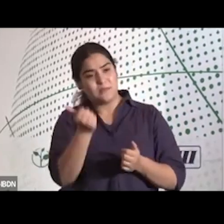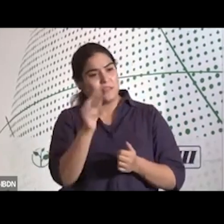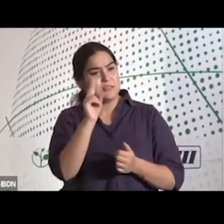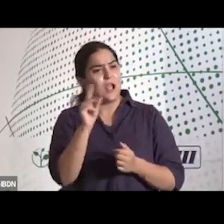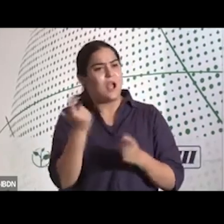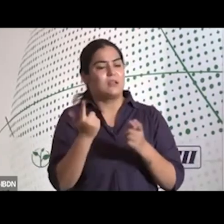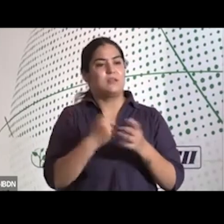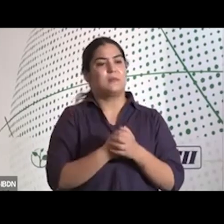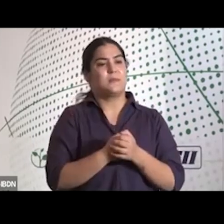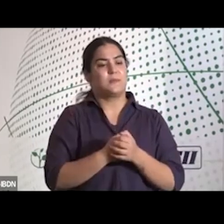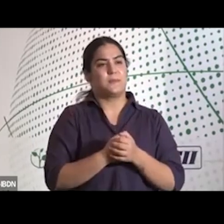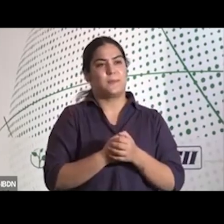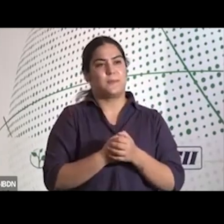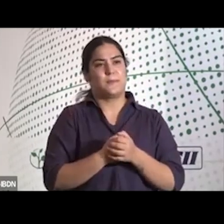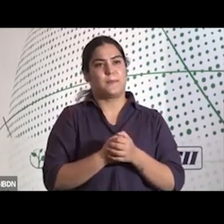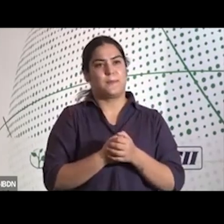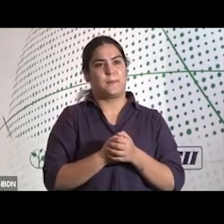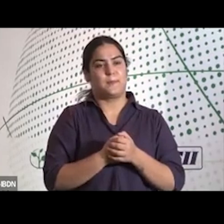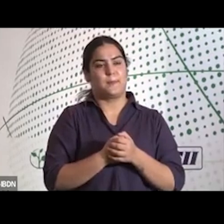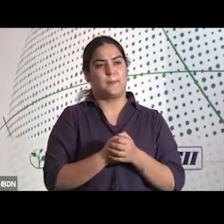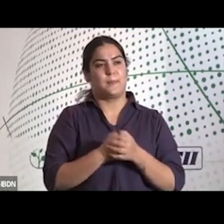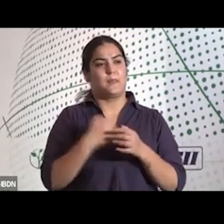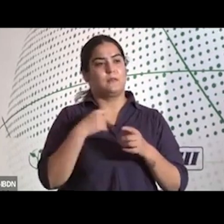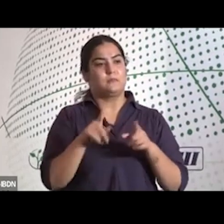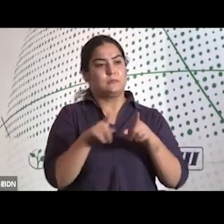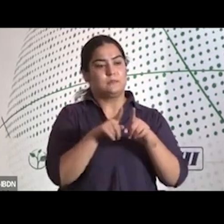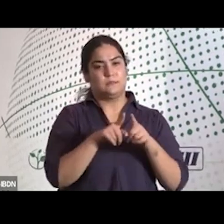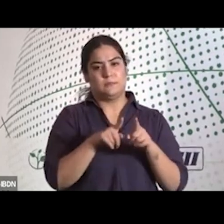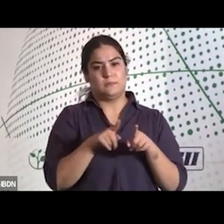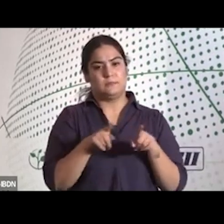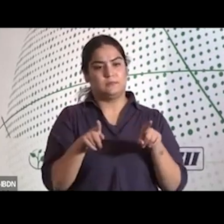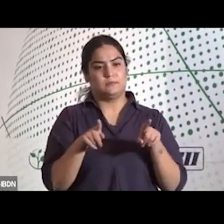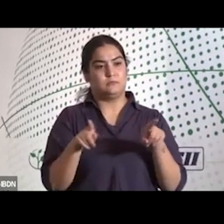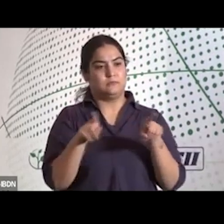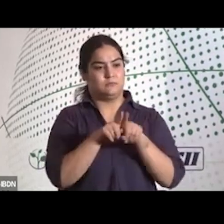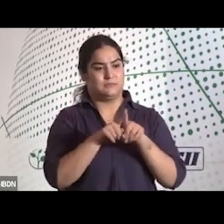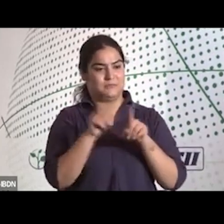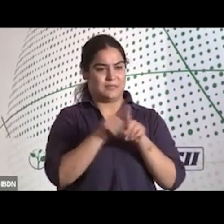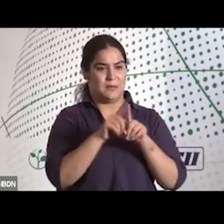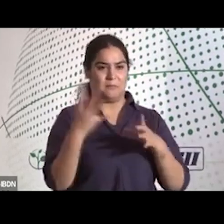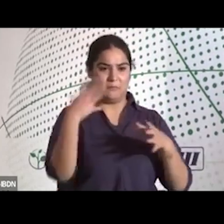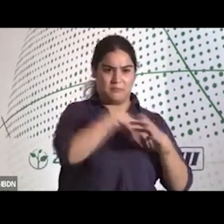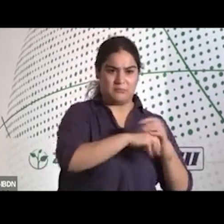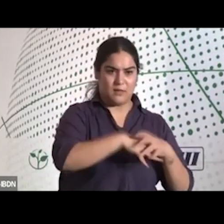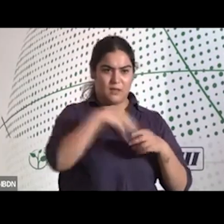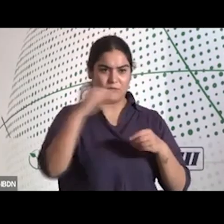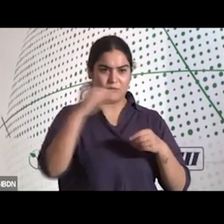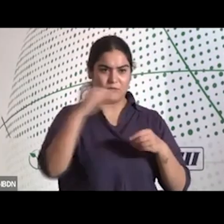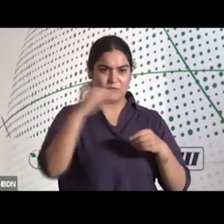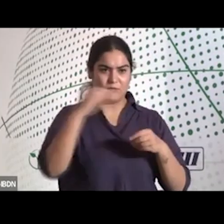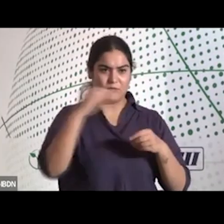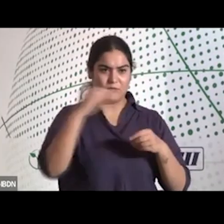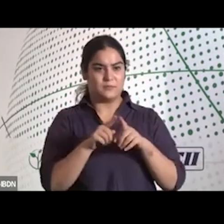is really in the landscape of incubation and exhilaration programs in our country, and there are so many